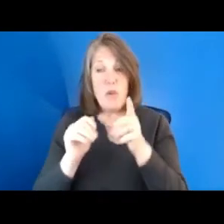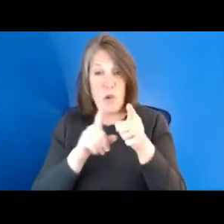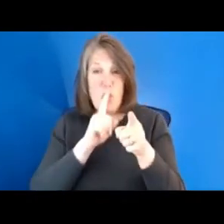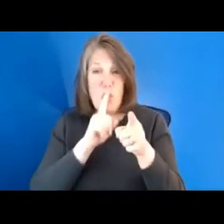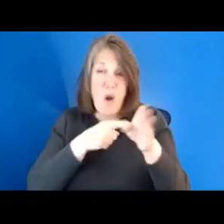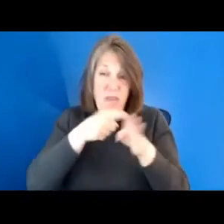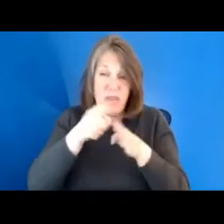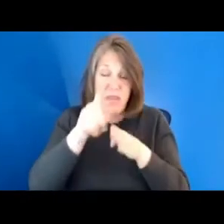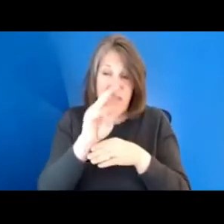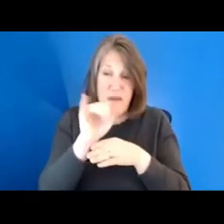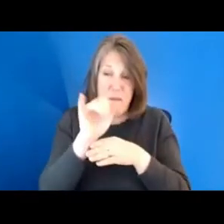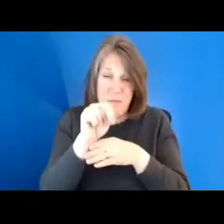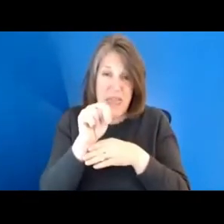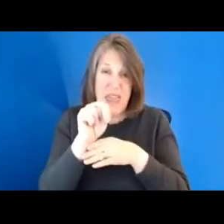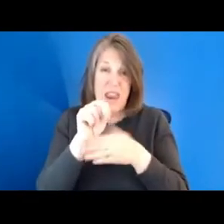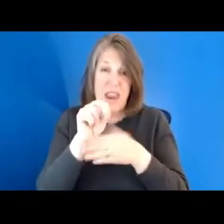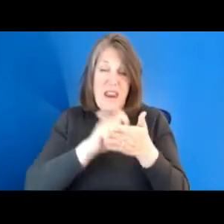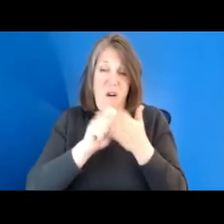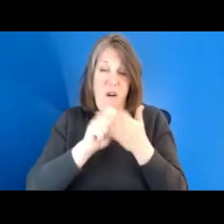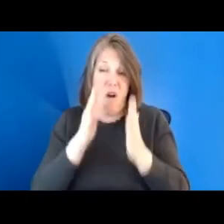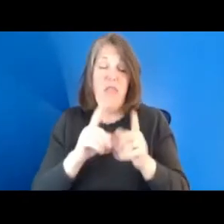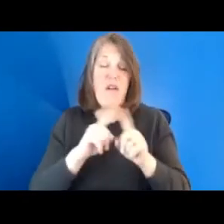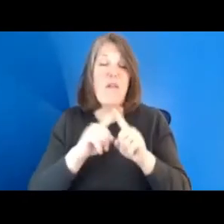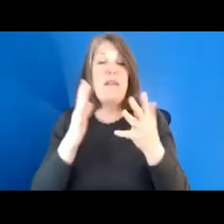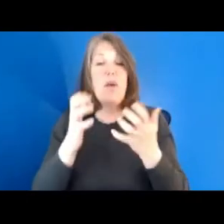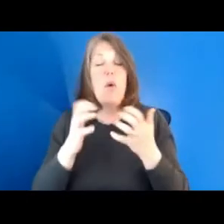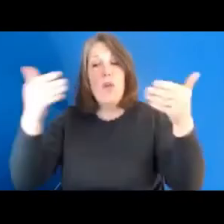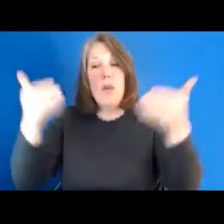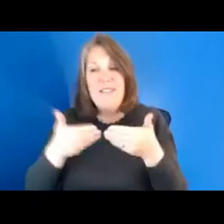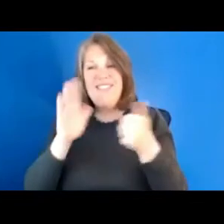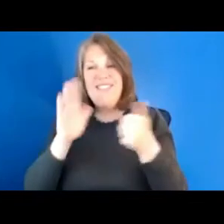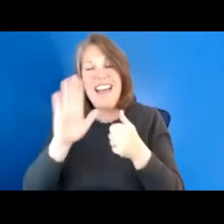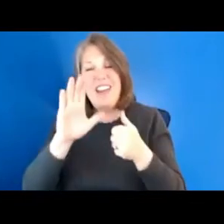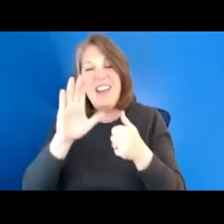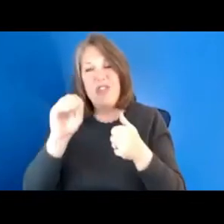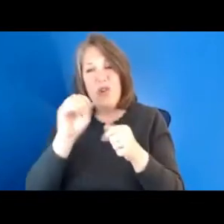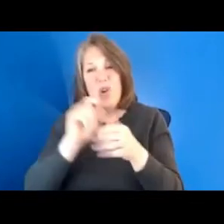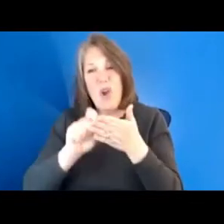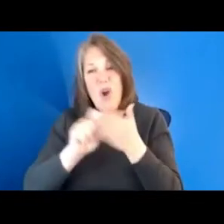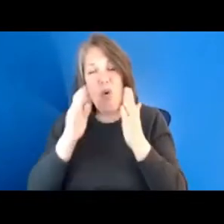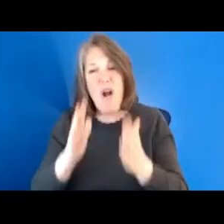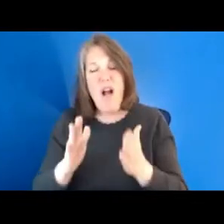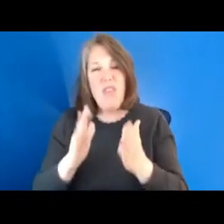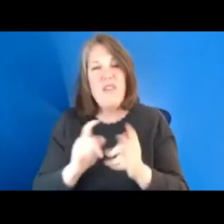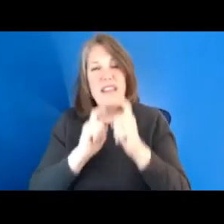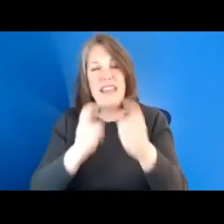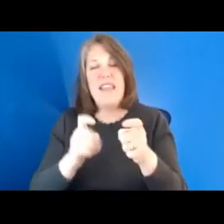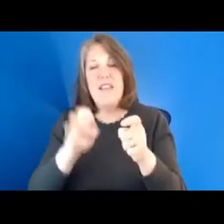17:16:02 . But if you want to invite to your co-authors in and give them editing rights,